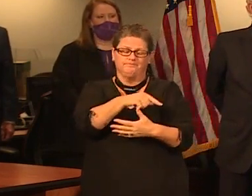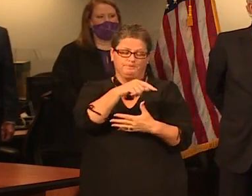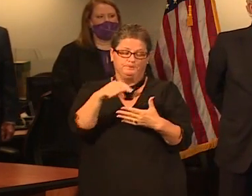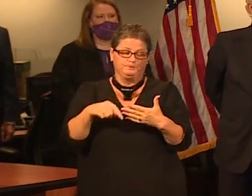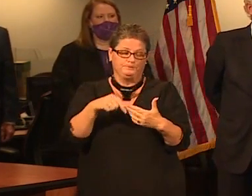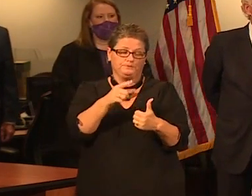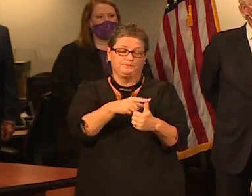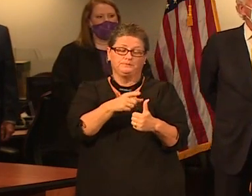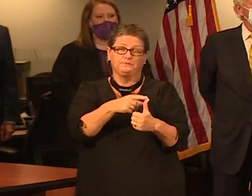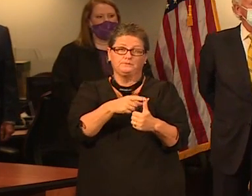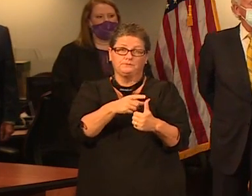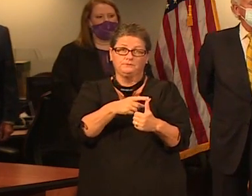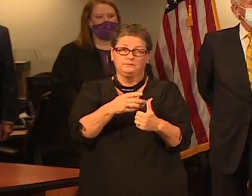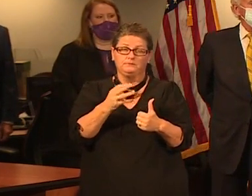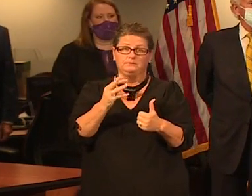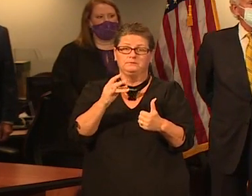LIKE FOR YOU ALL TO KNOW.